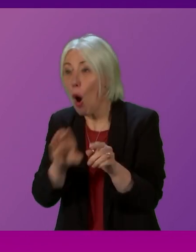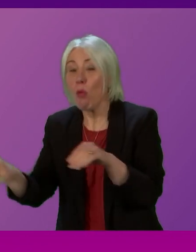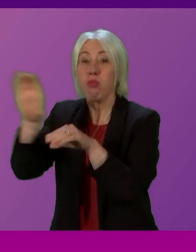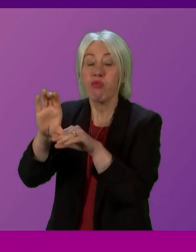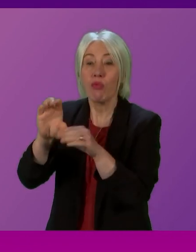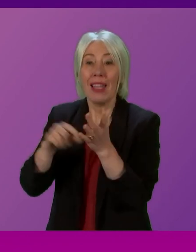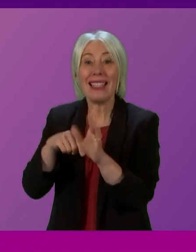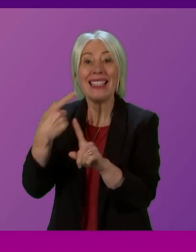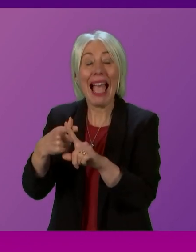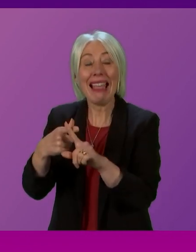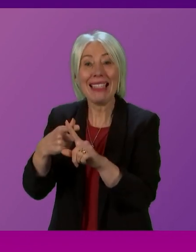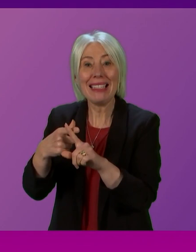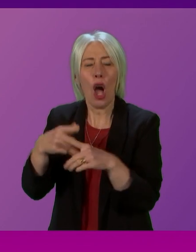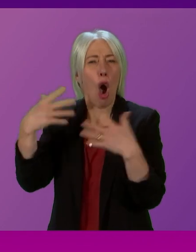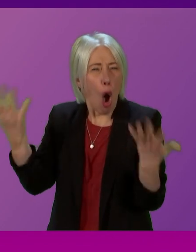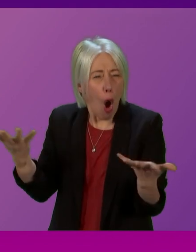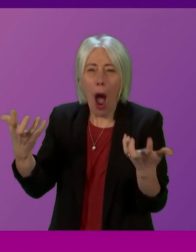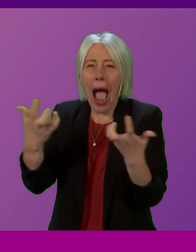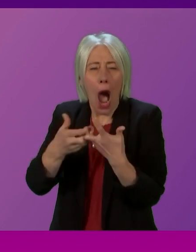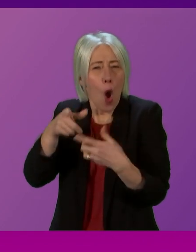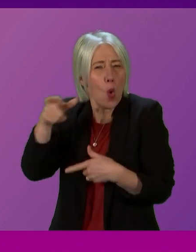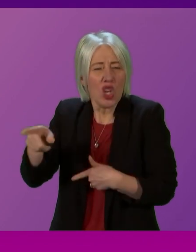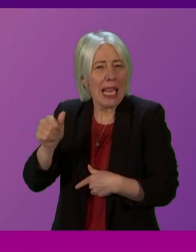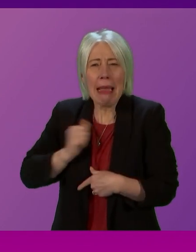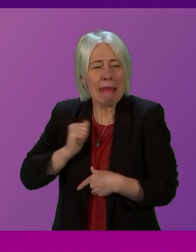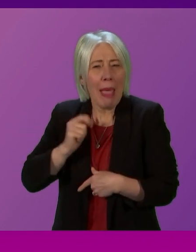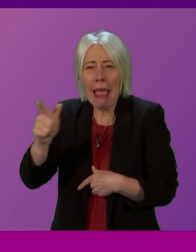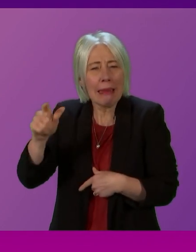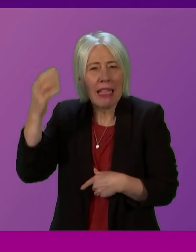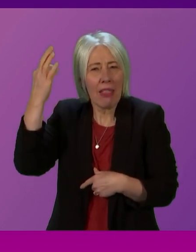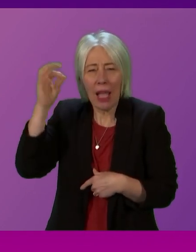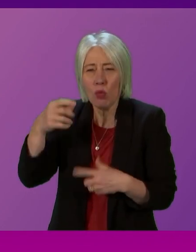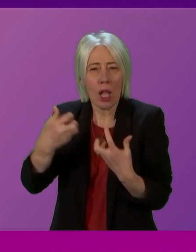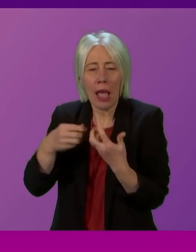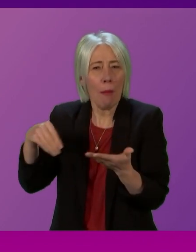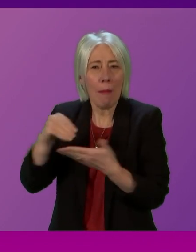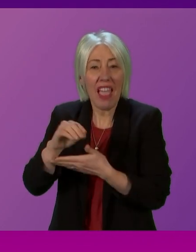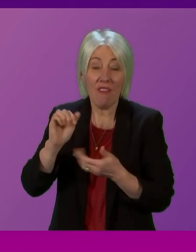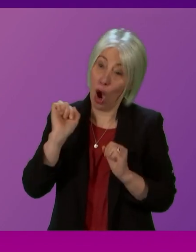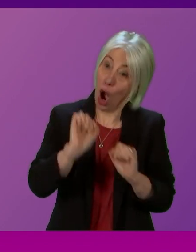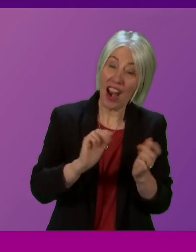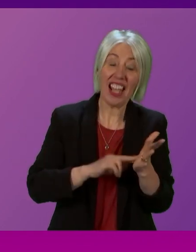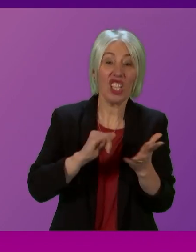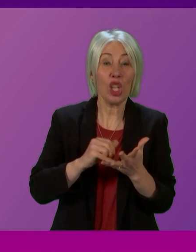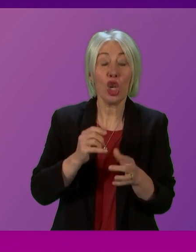How else, exactly, does she expect them to pay for her commitment to increase teacher numbers?